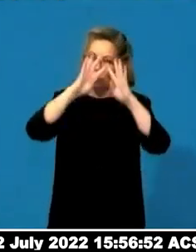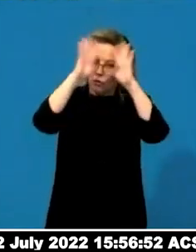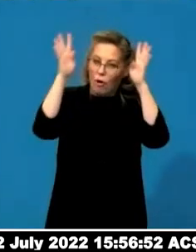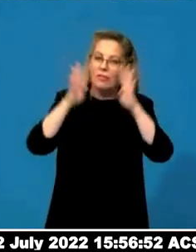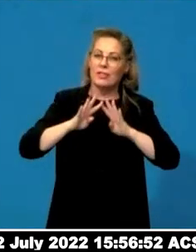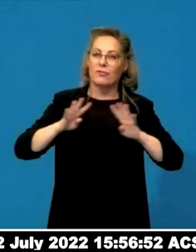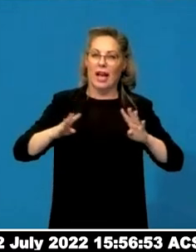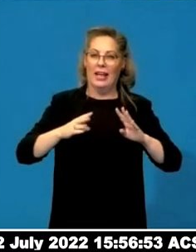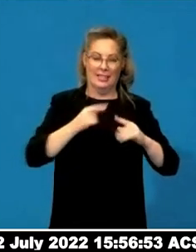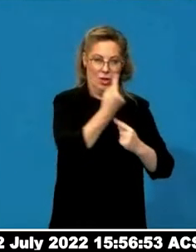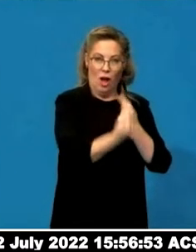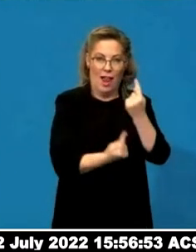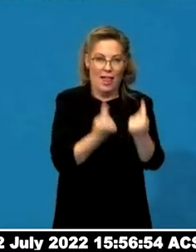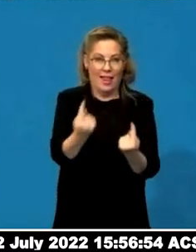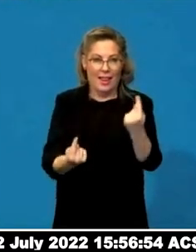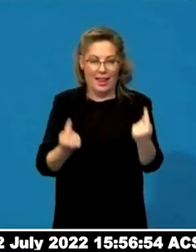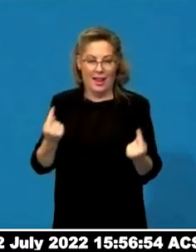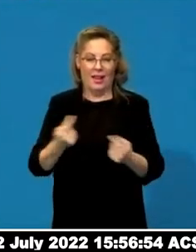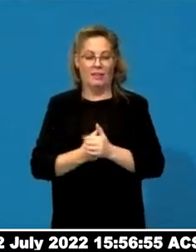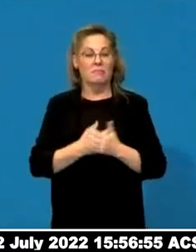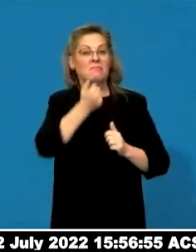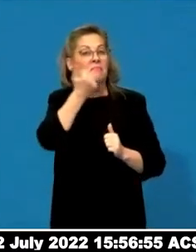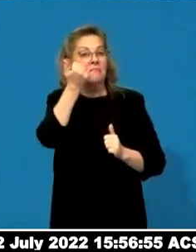The Aboriginal people had the flag that represent them.